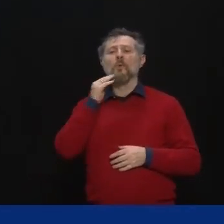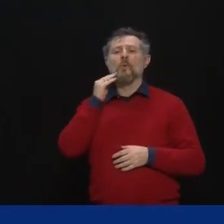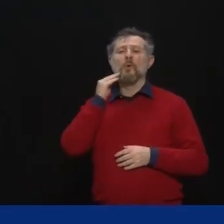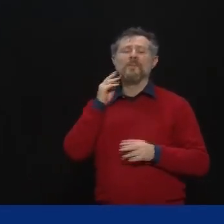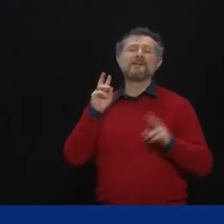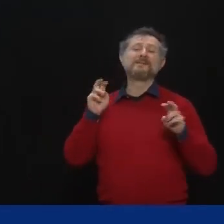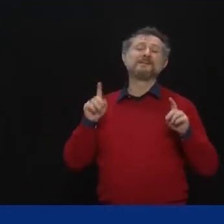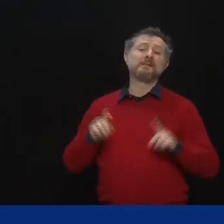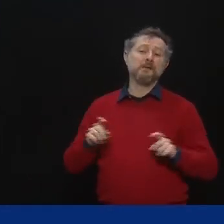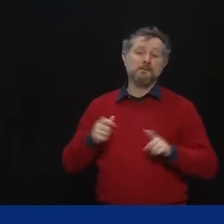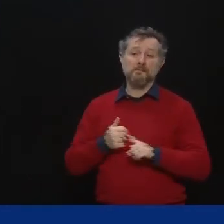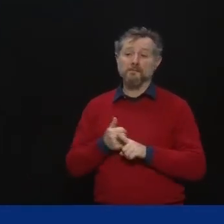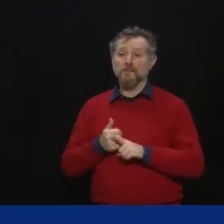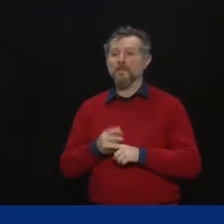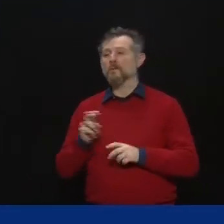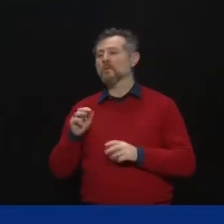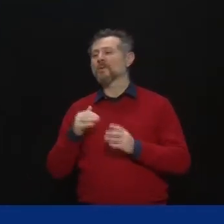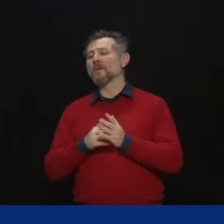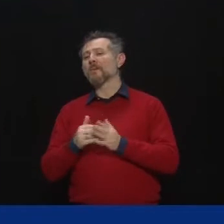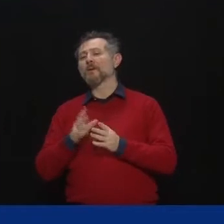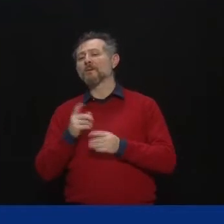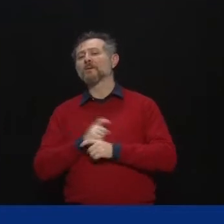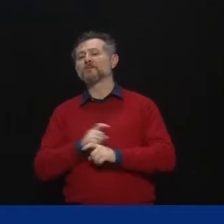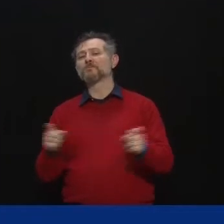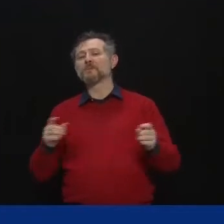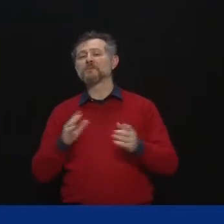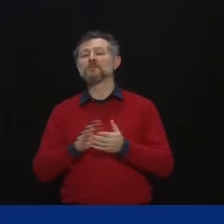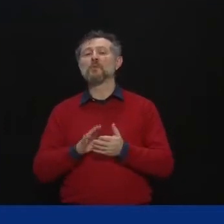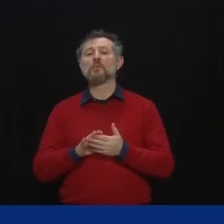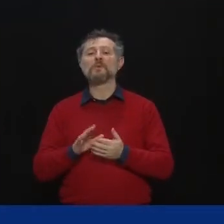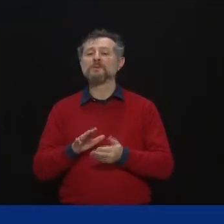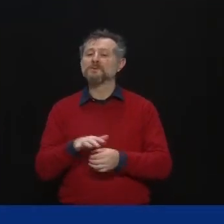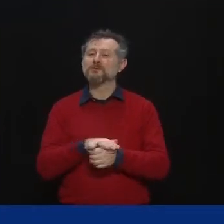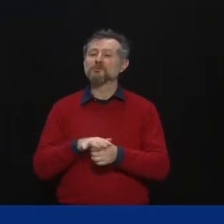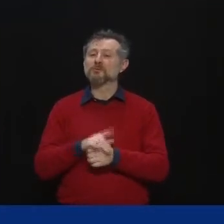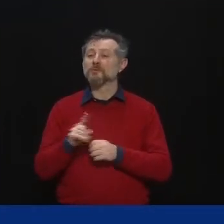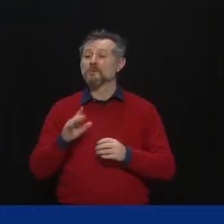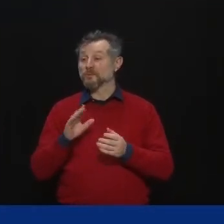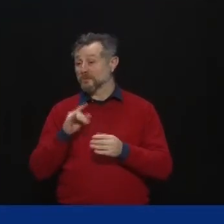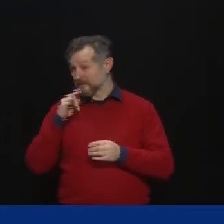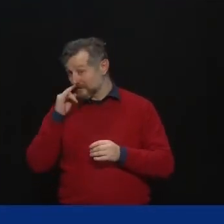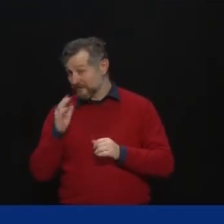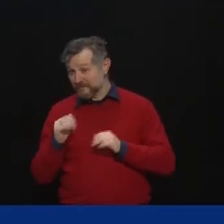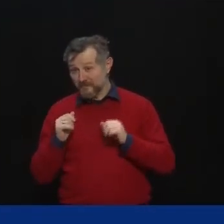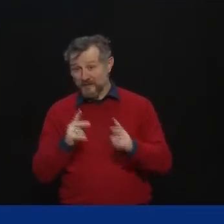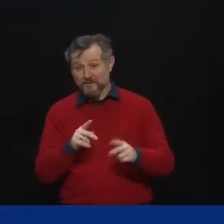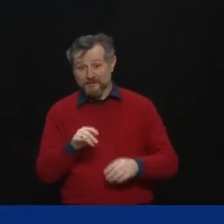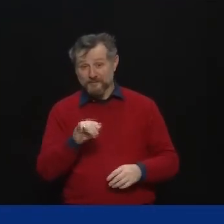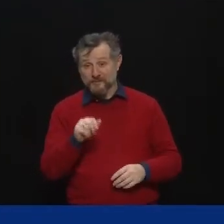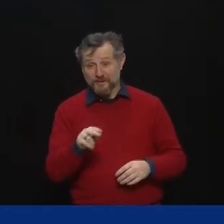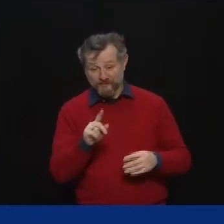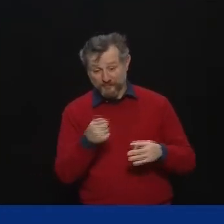THIS IS, OF COURSE, IN ADDITION TO WHAT WE DO ON THE DATA OF THE TESTS BECAUSE THESE ARE ALL AT-HOME TESTS. ABOUT 2 MILLION WILL BE GOING TO